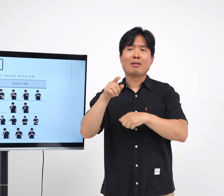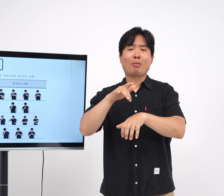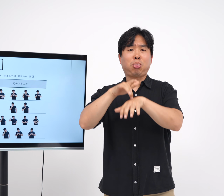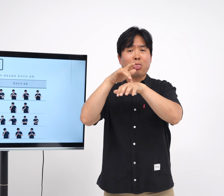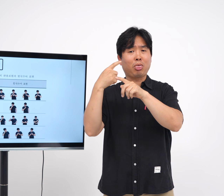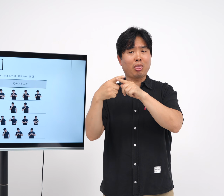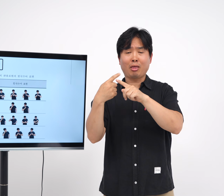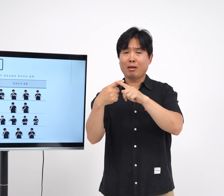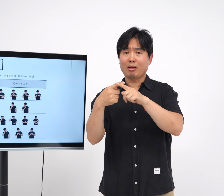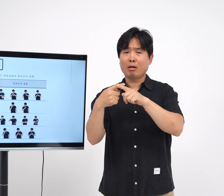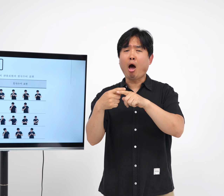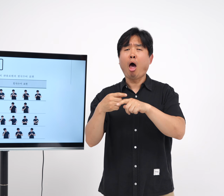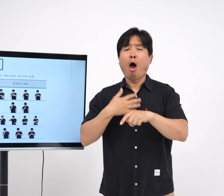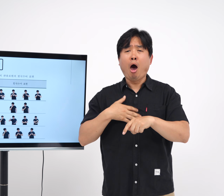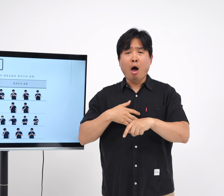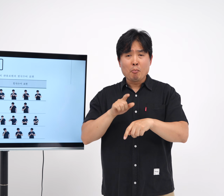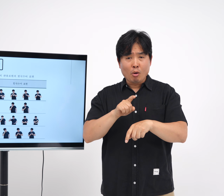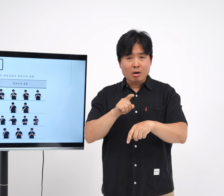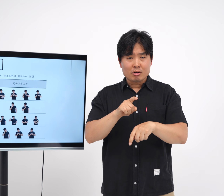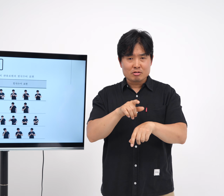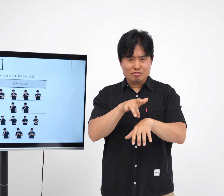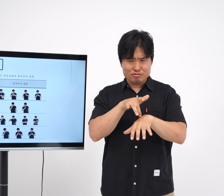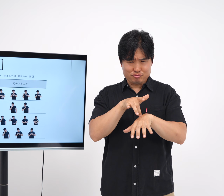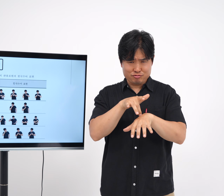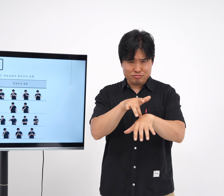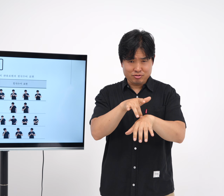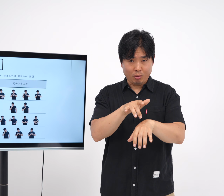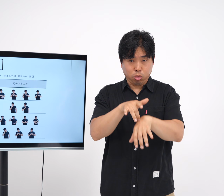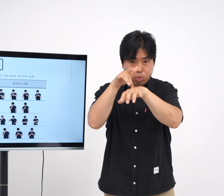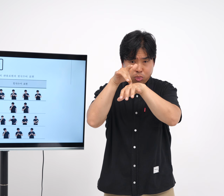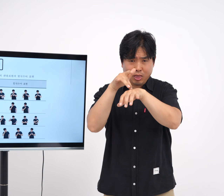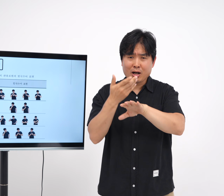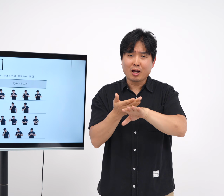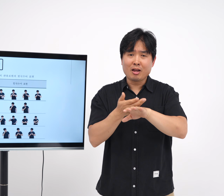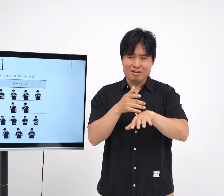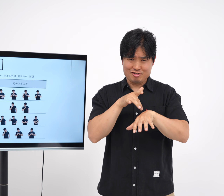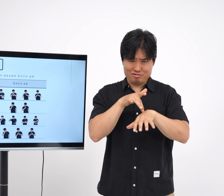Deaf people know this sign language. The sign language is different.